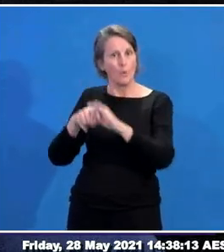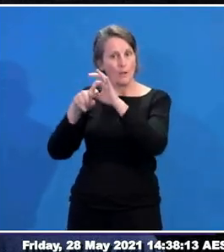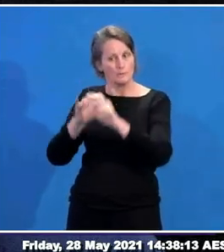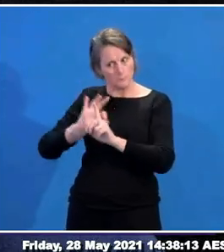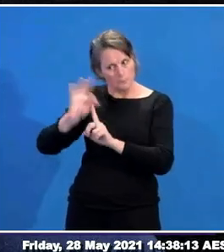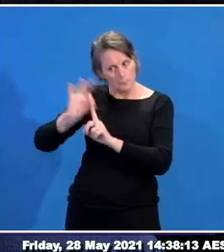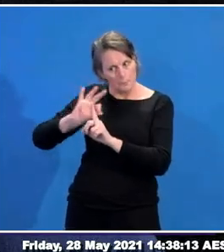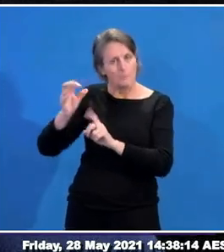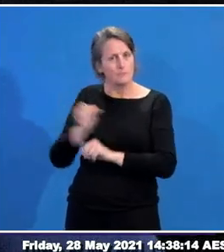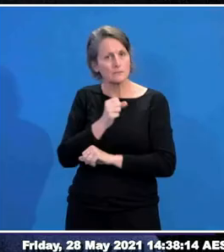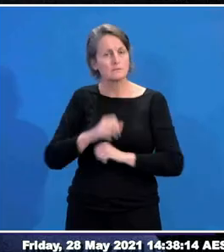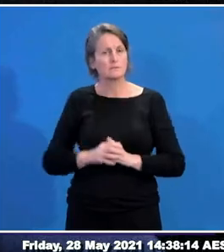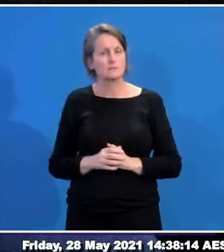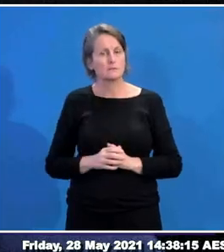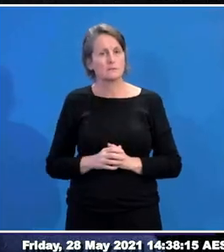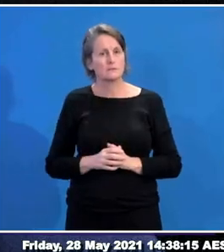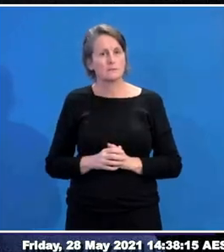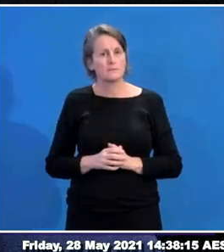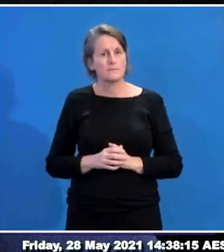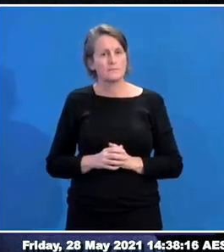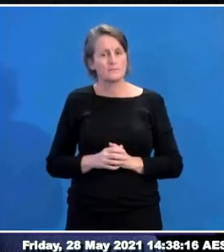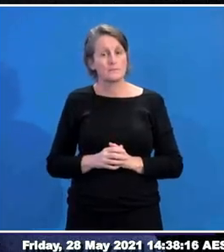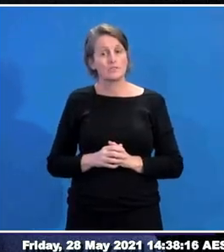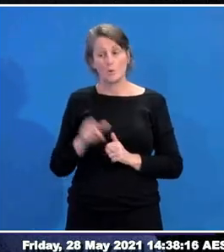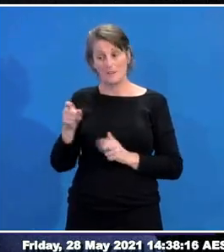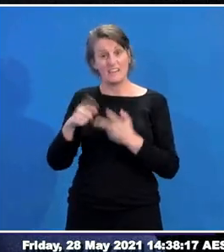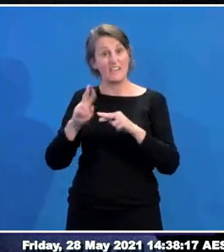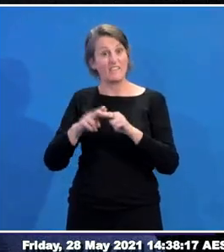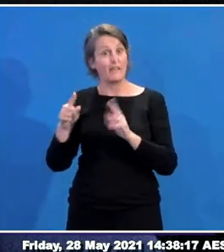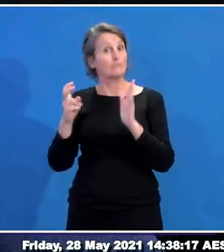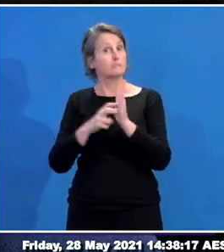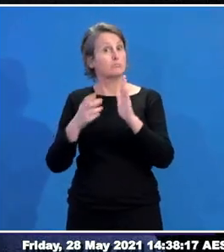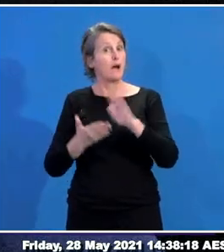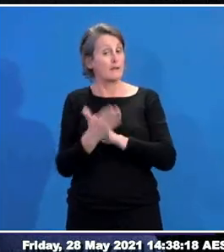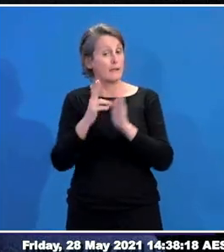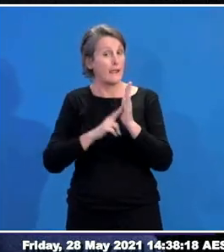And there are conditions of registration that relate to a